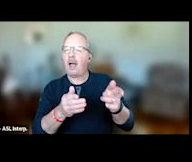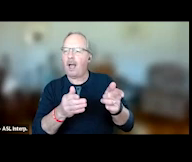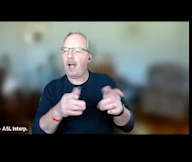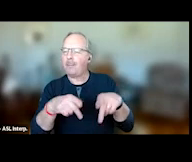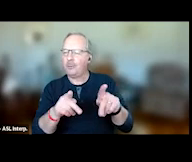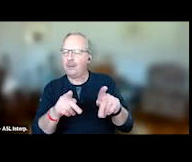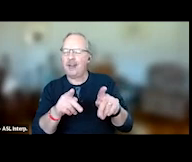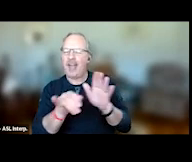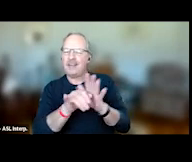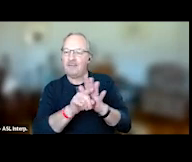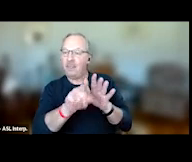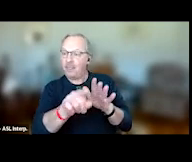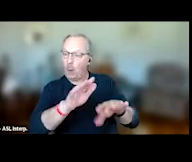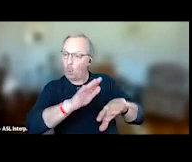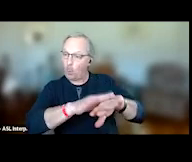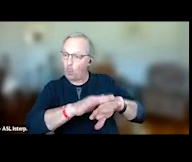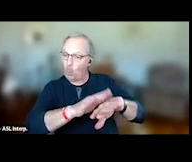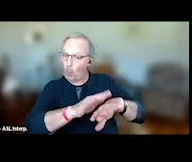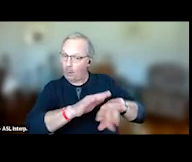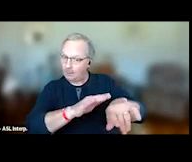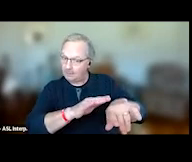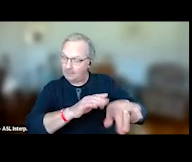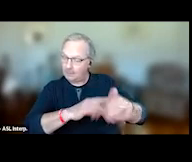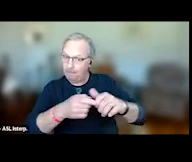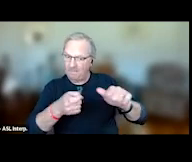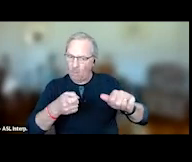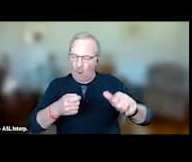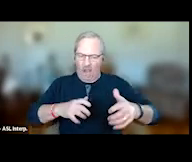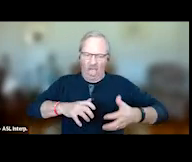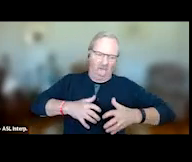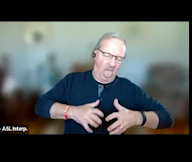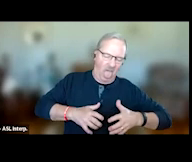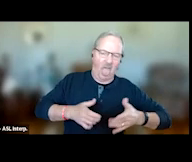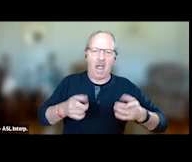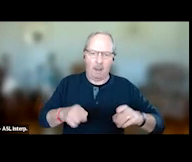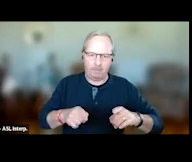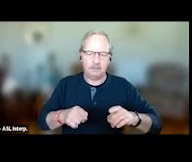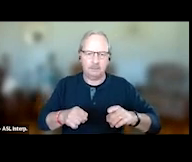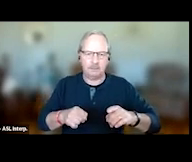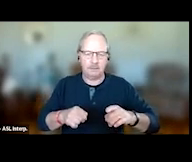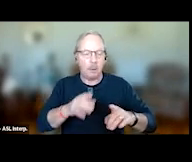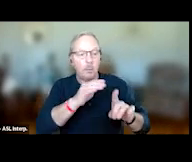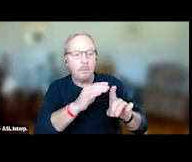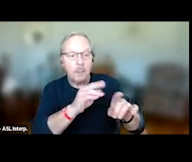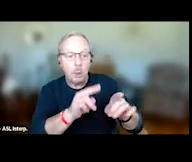their warning signs before agitation occurs and reminding them to use those coping strategies that they already know.